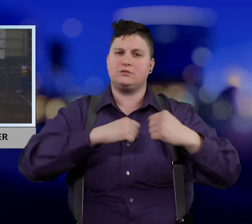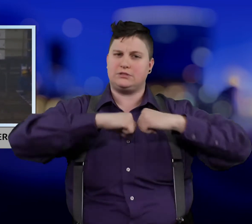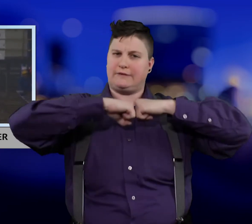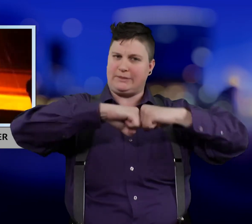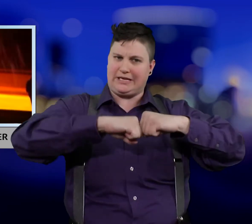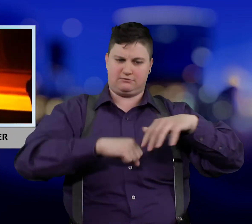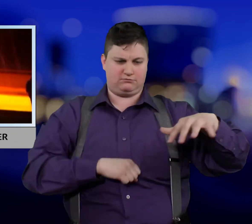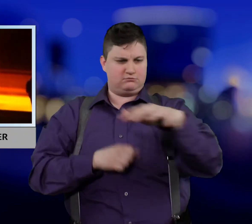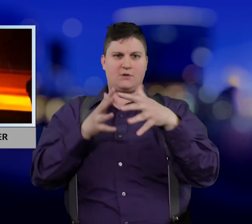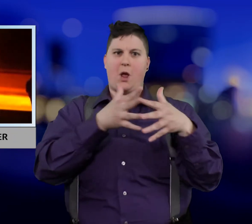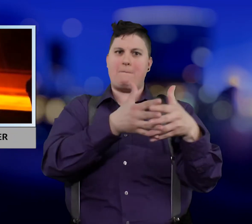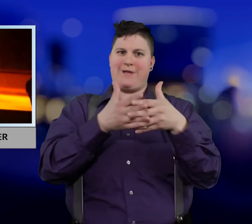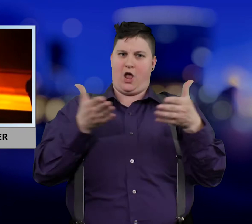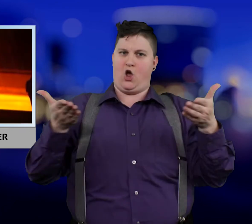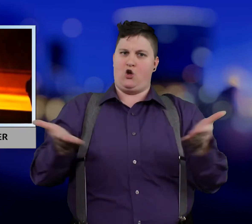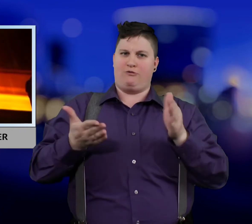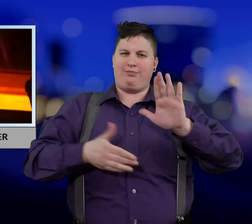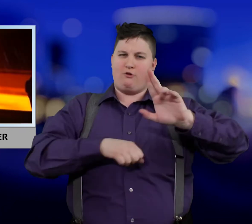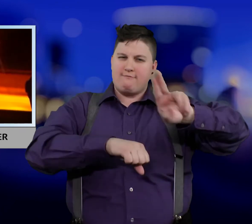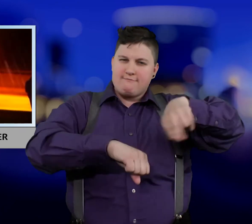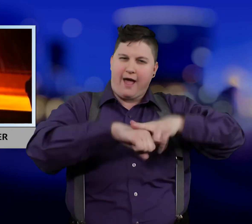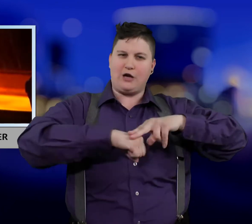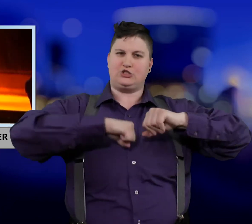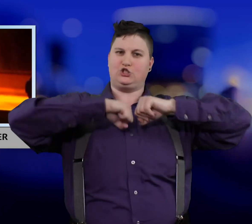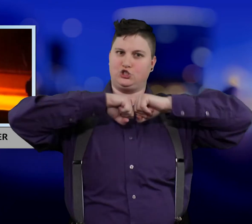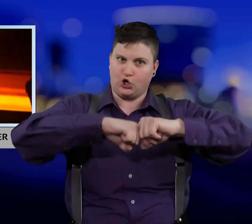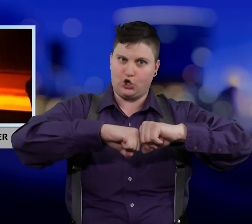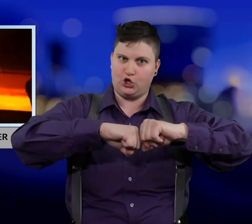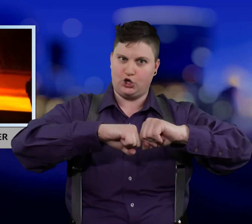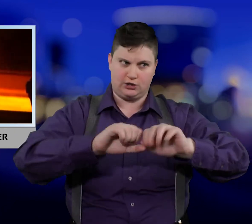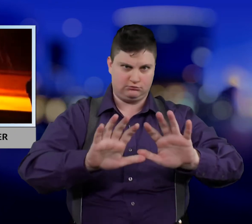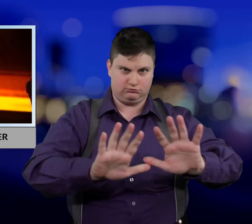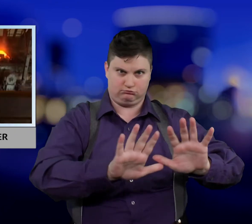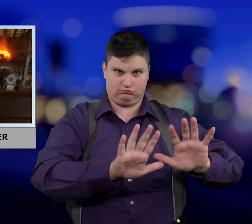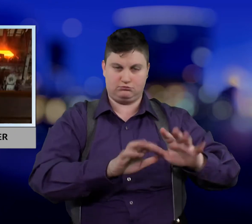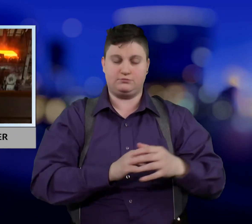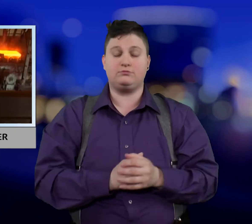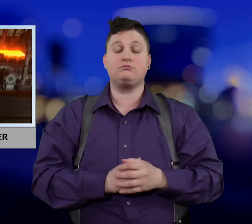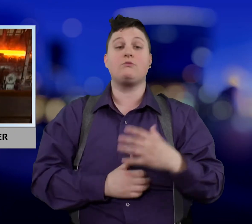America's national security.